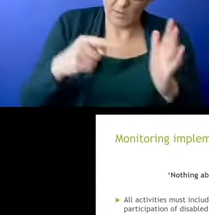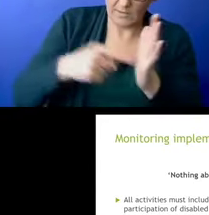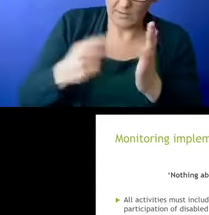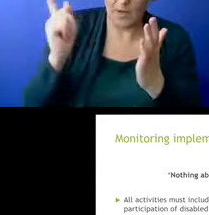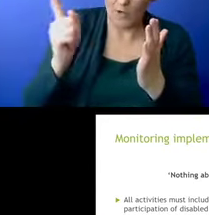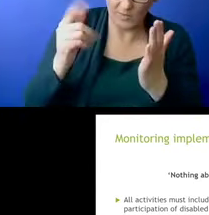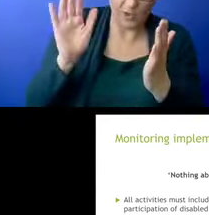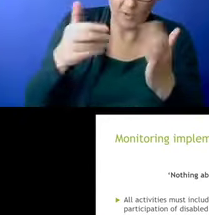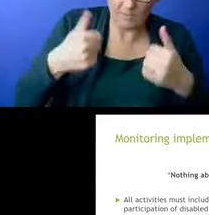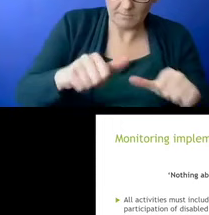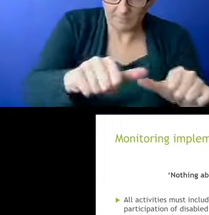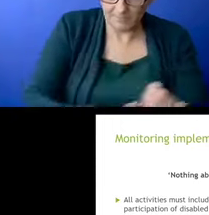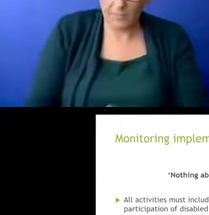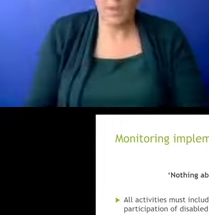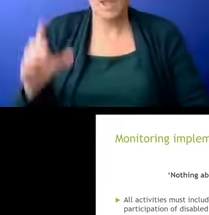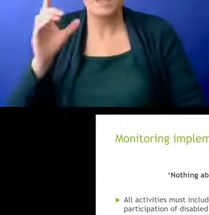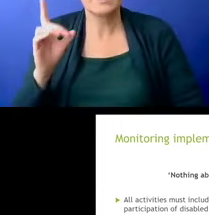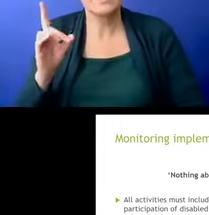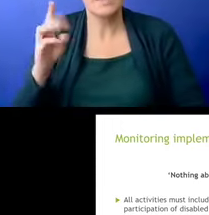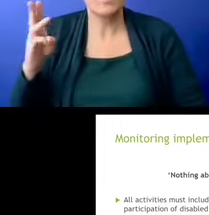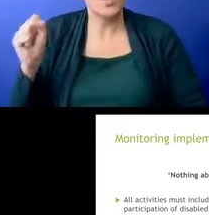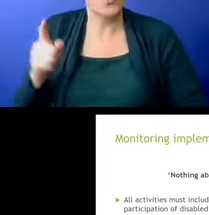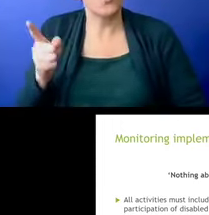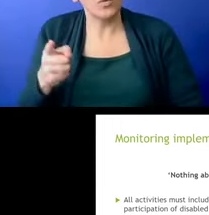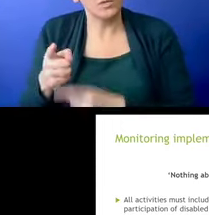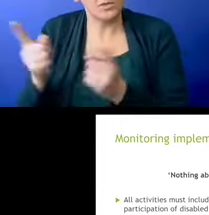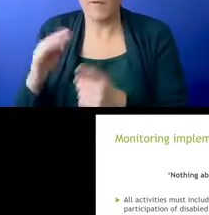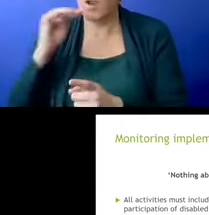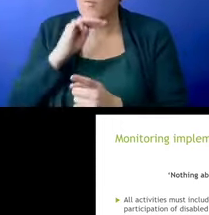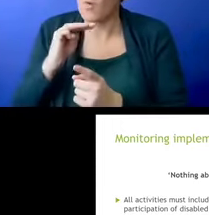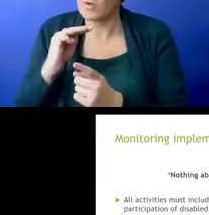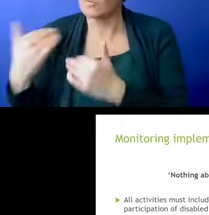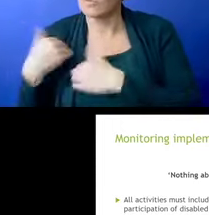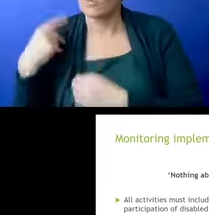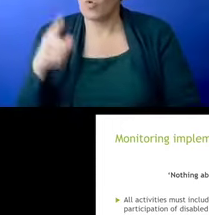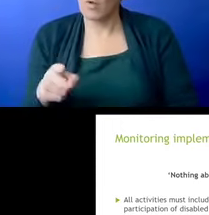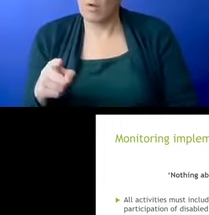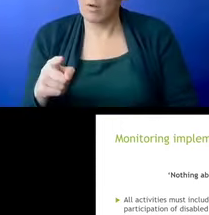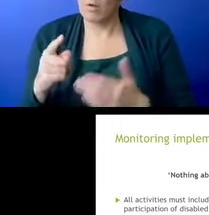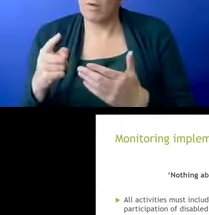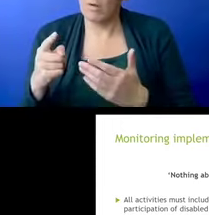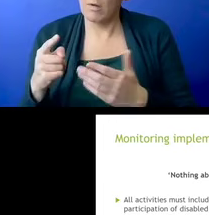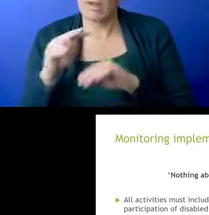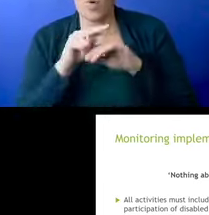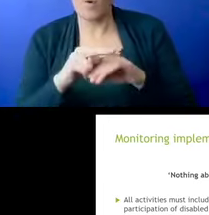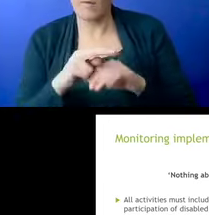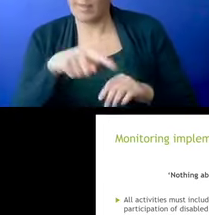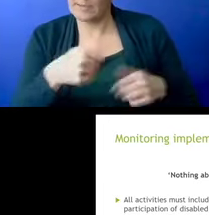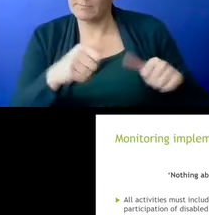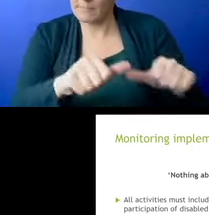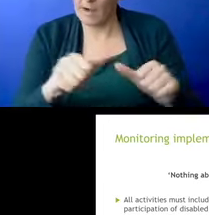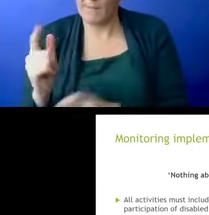and DPOs in particular have a very important role in providing oversight to that implementation,